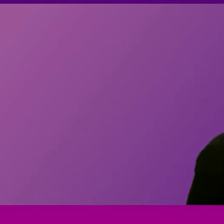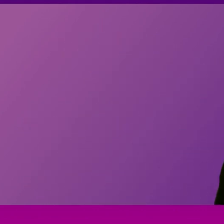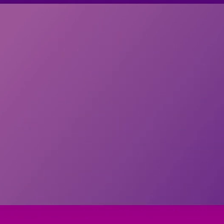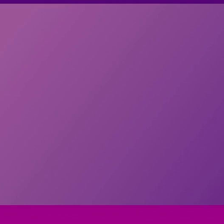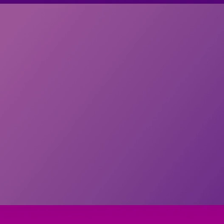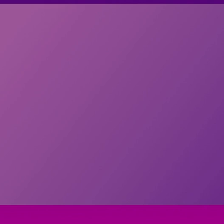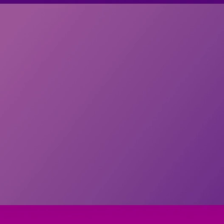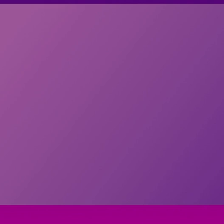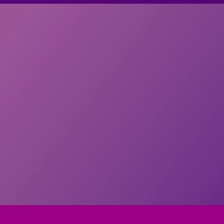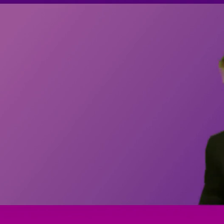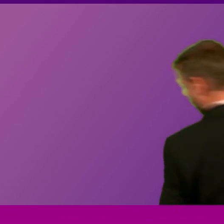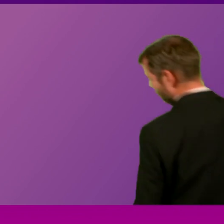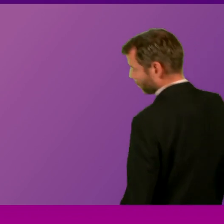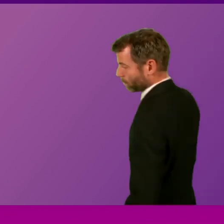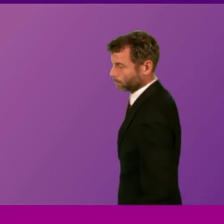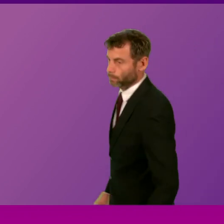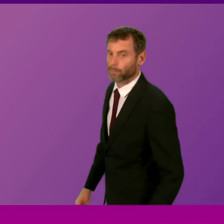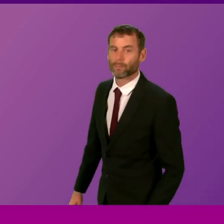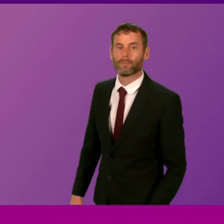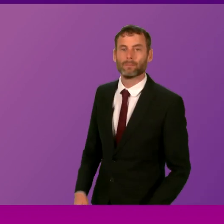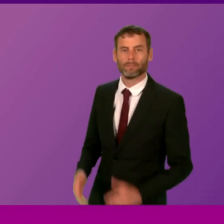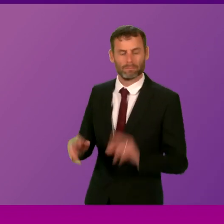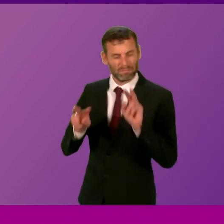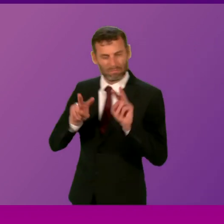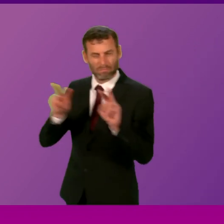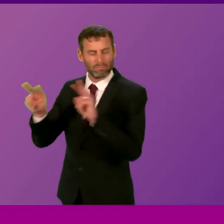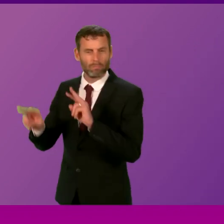Given the level of skills shortages across the Scottish economy,